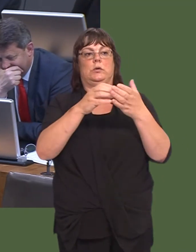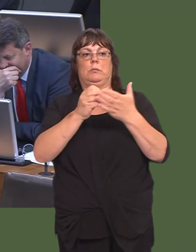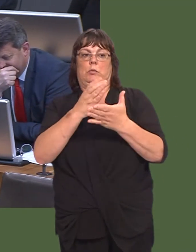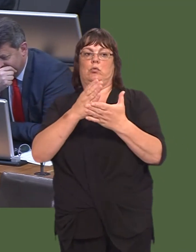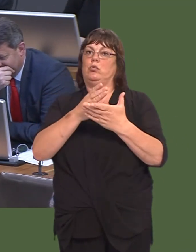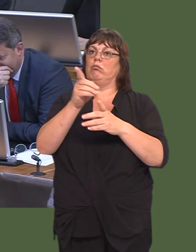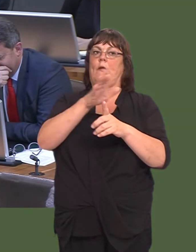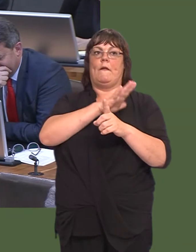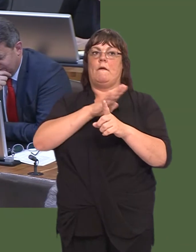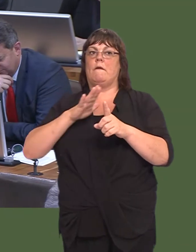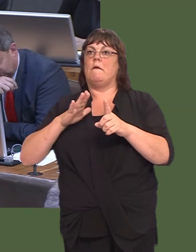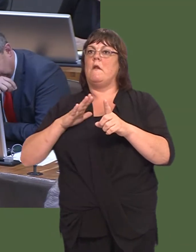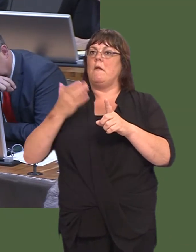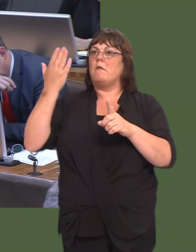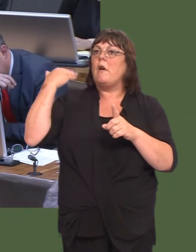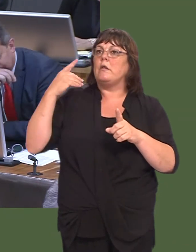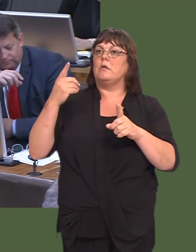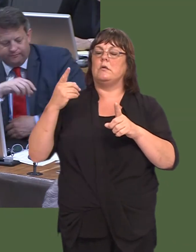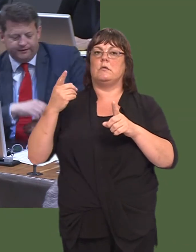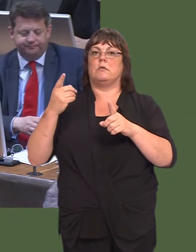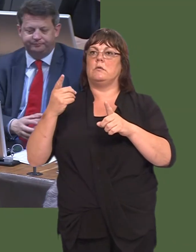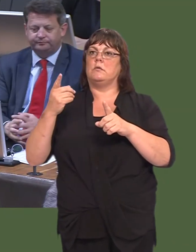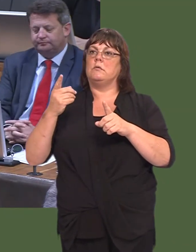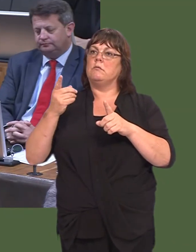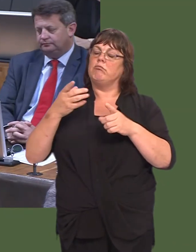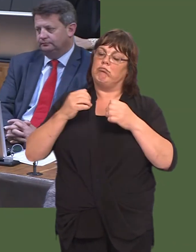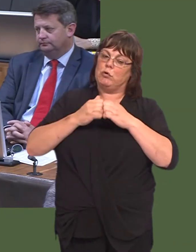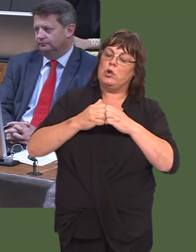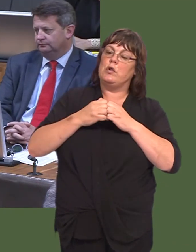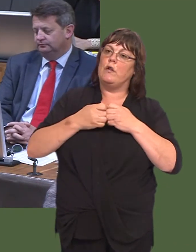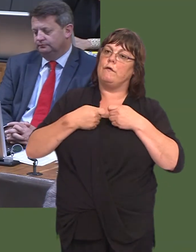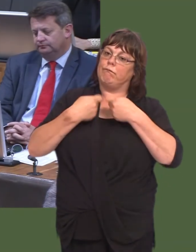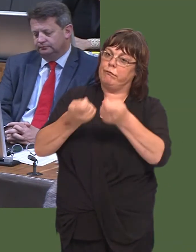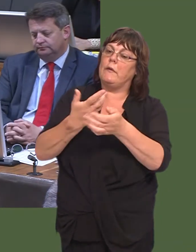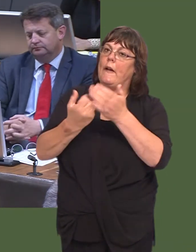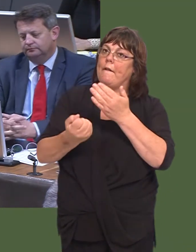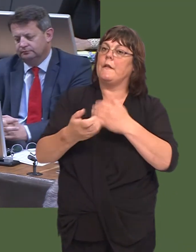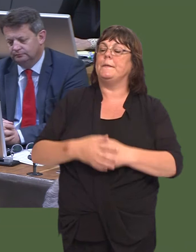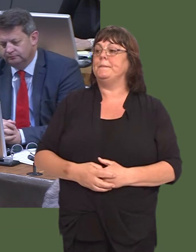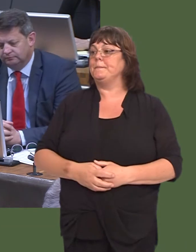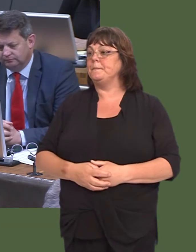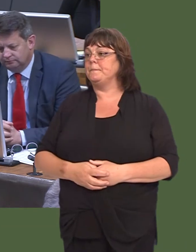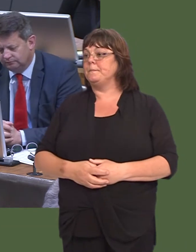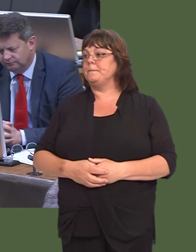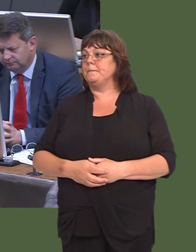to make sure that we give the veterans who have given so much what they deserve when they are living in Wales.